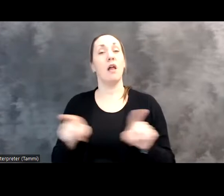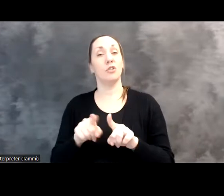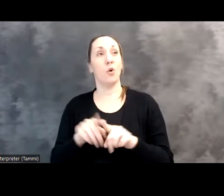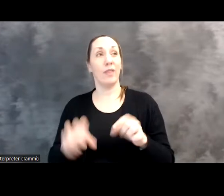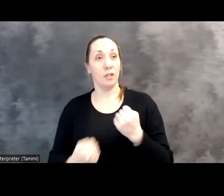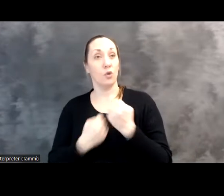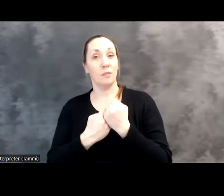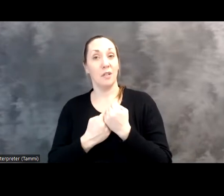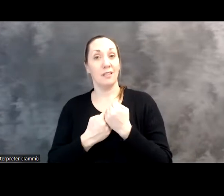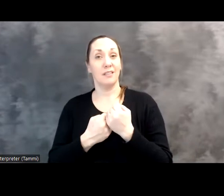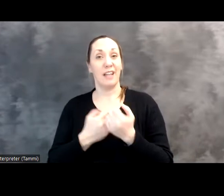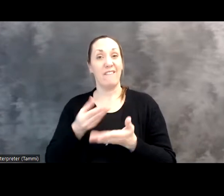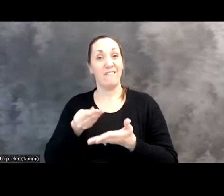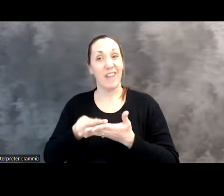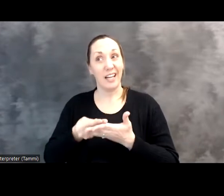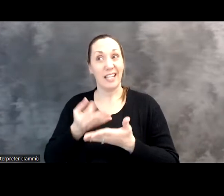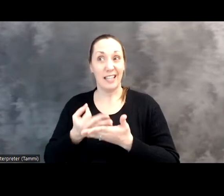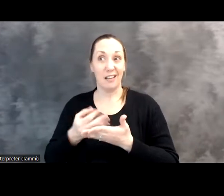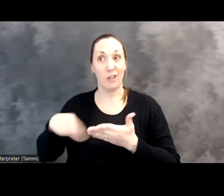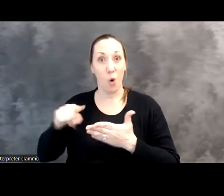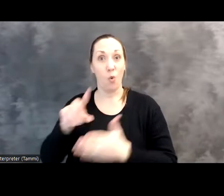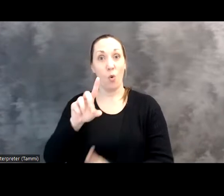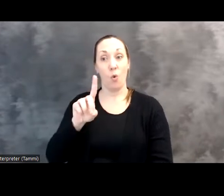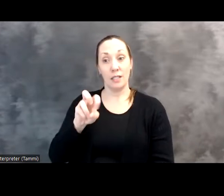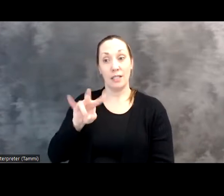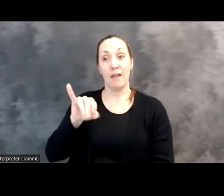population. A thing, of course, that's